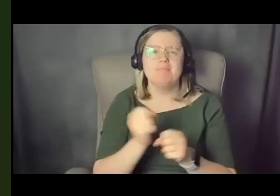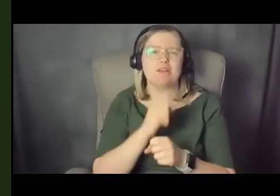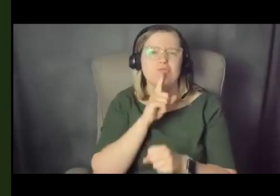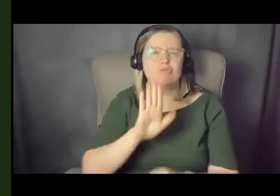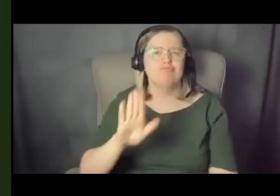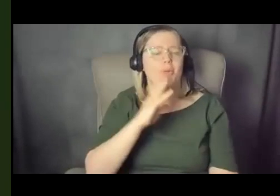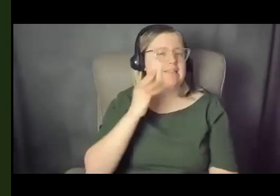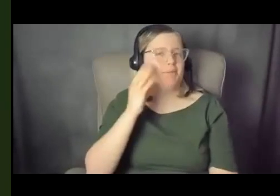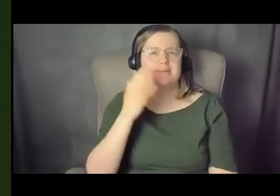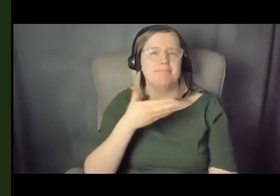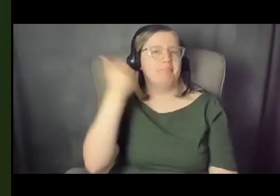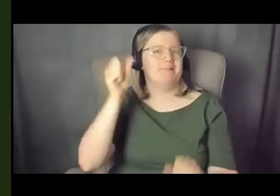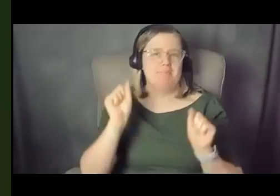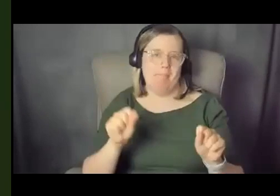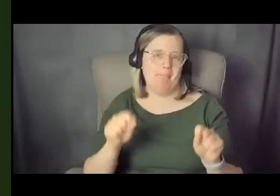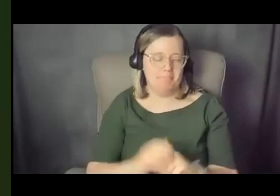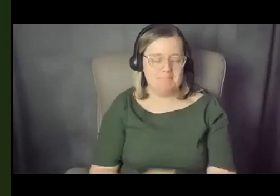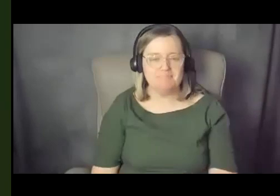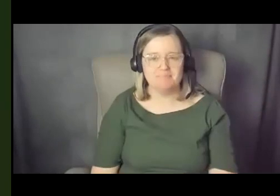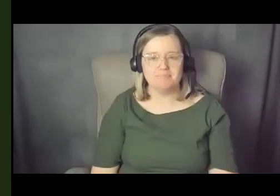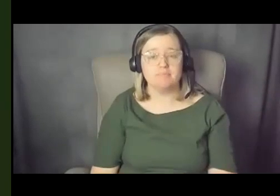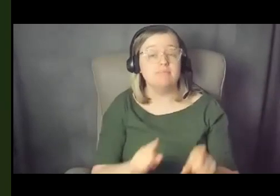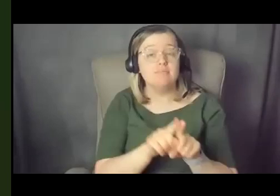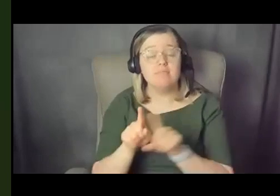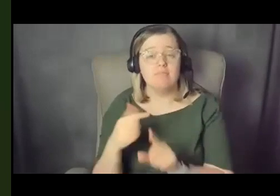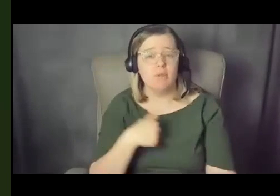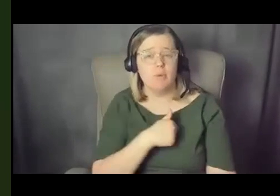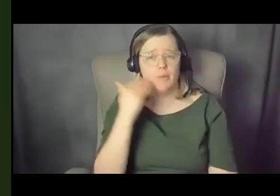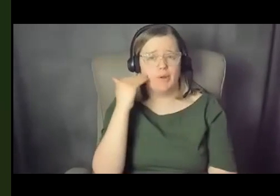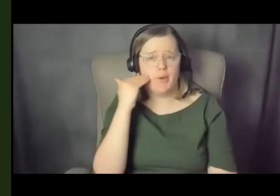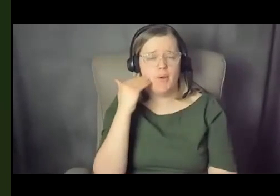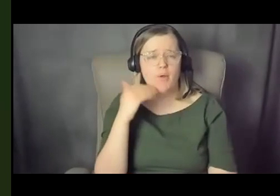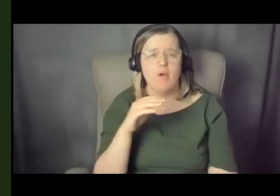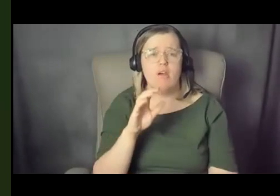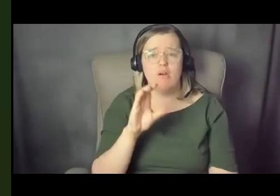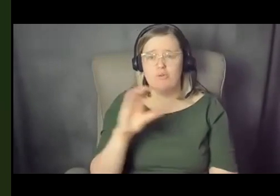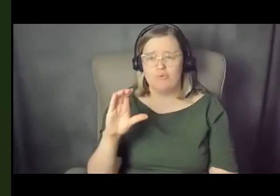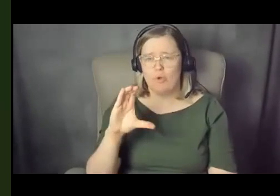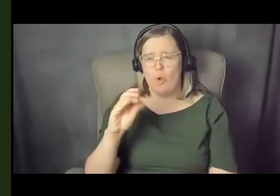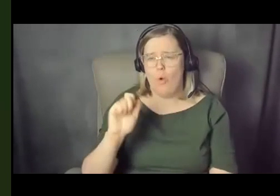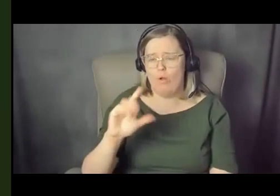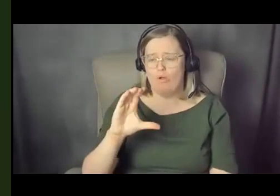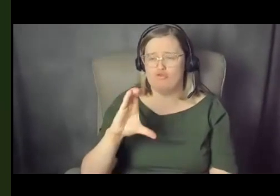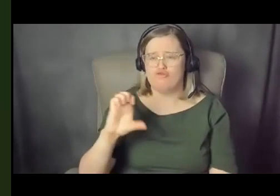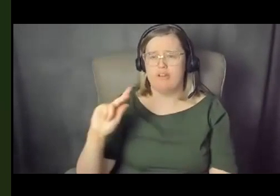We also know that the Coal Creek area, there are people who live